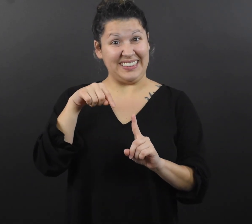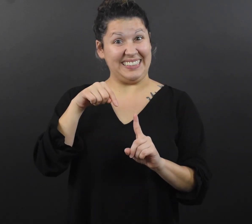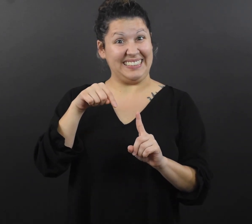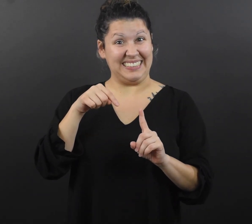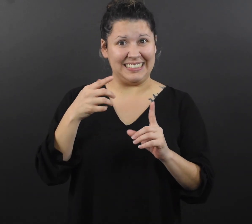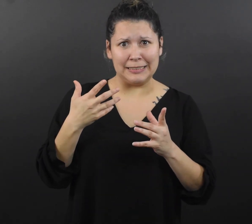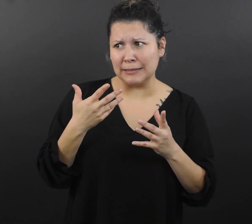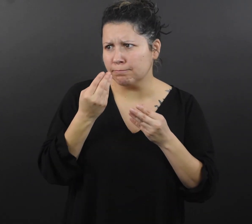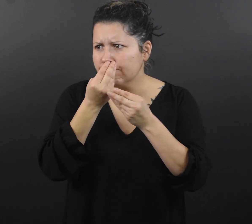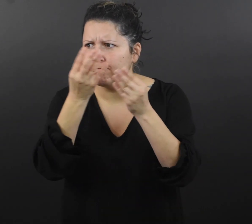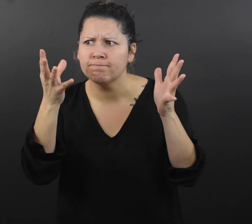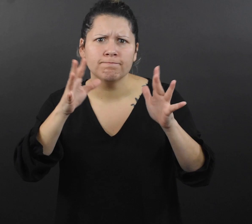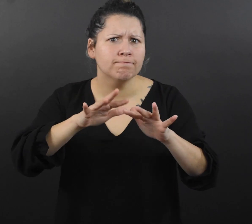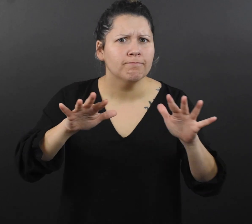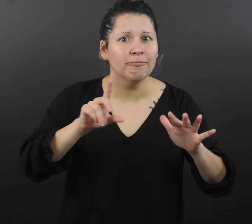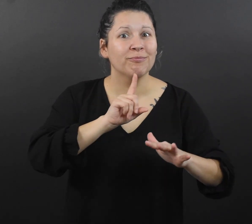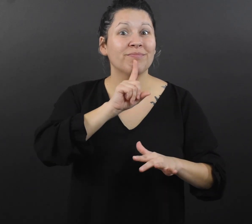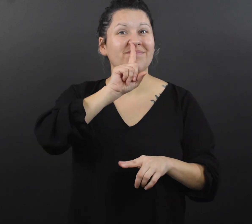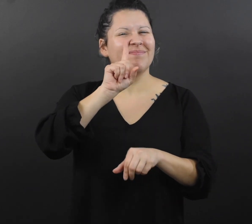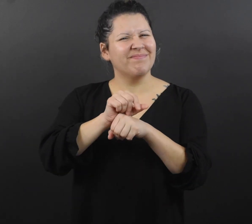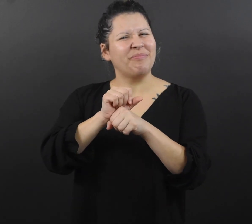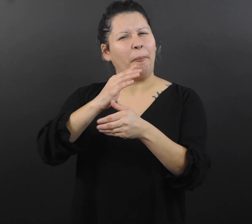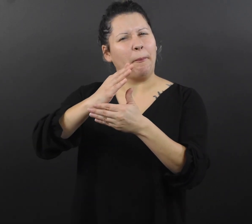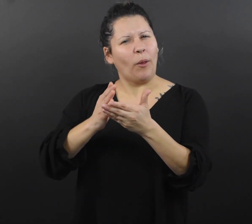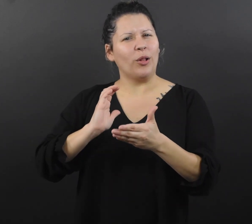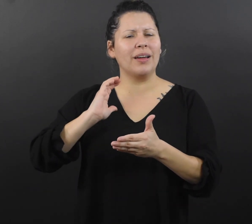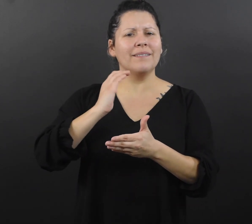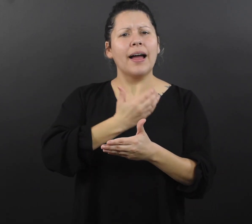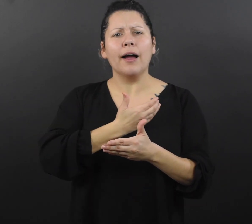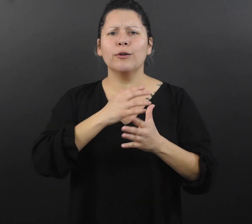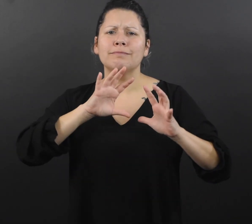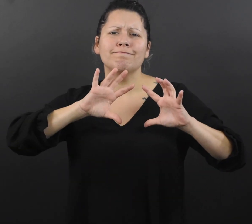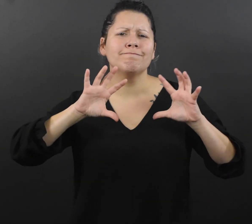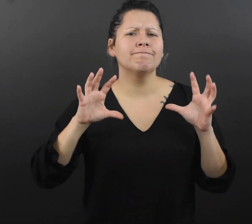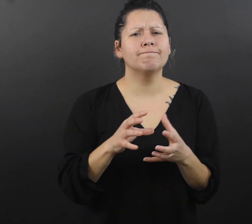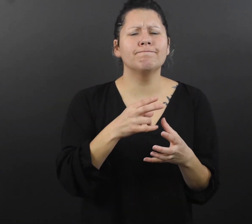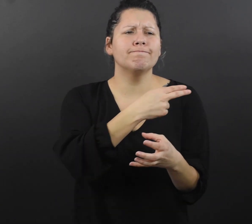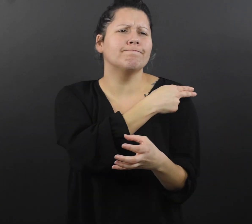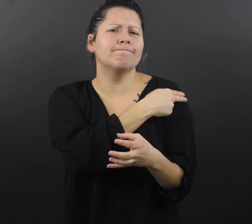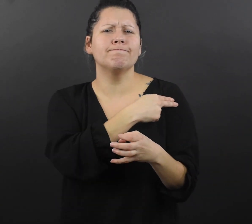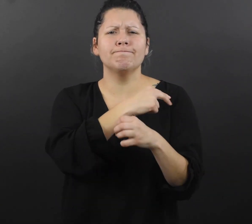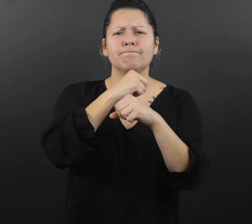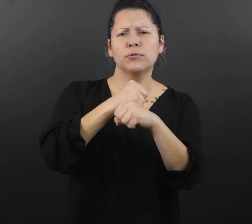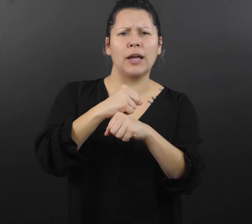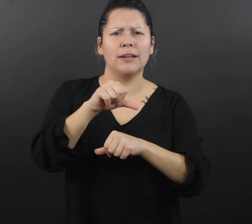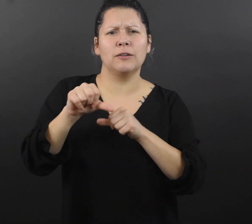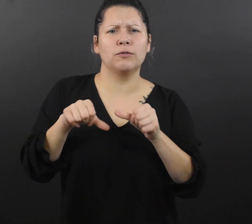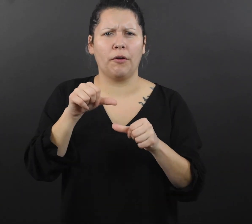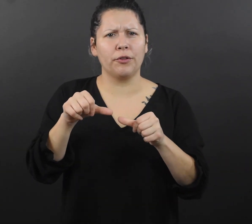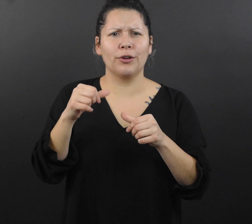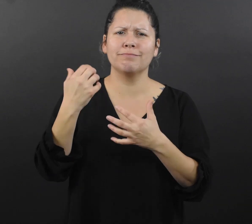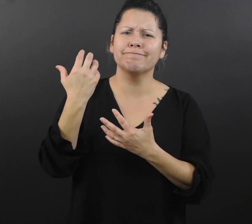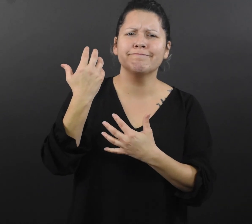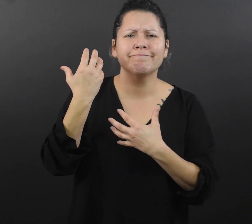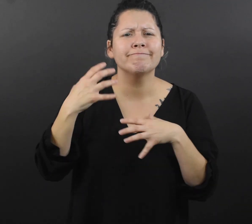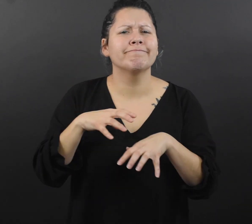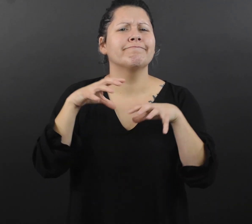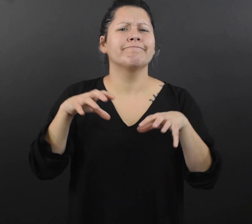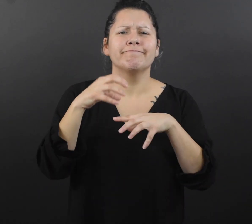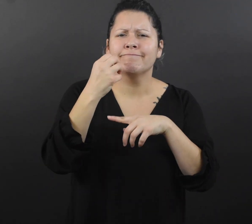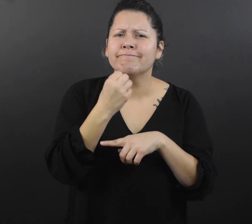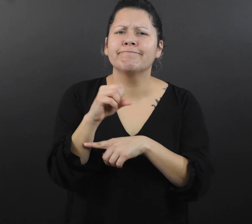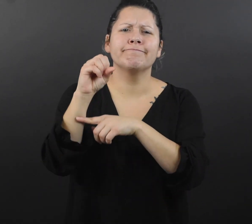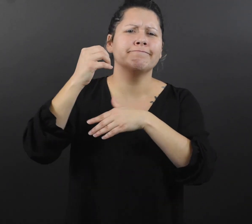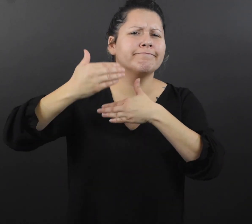“That is actually part of our ‘Band Together to Protect Each Other’ campaign —